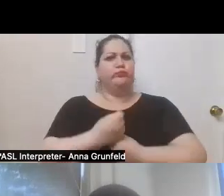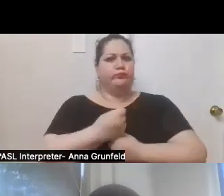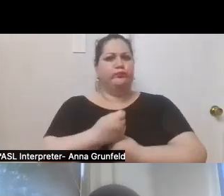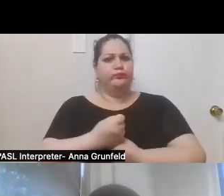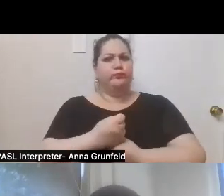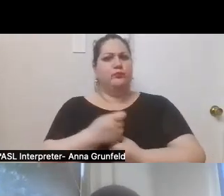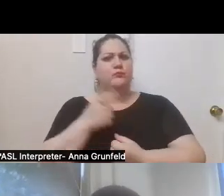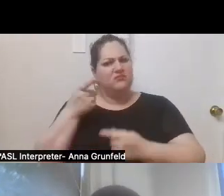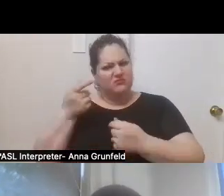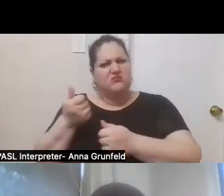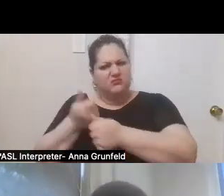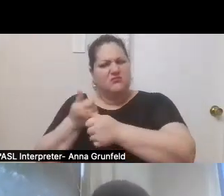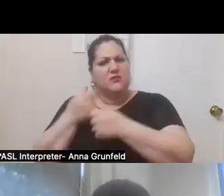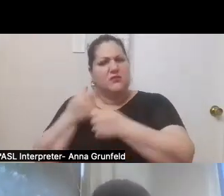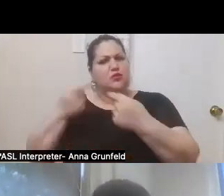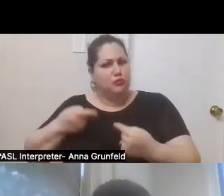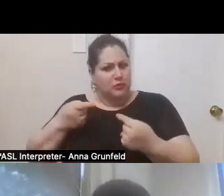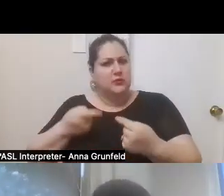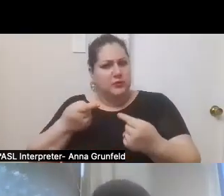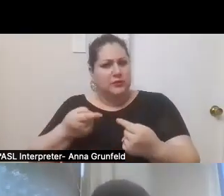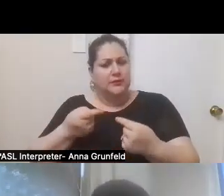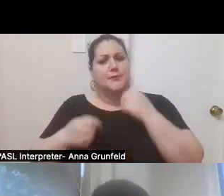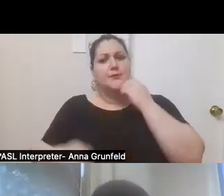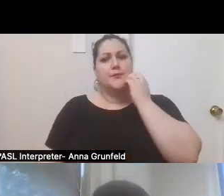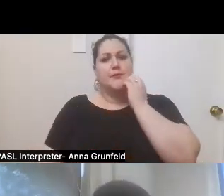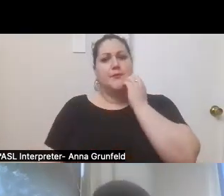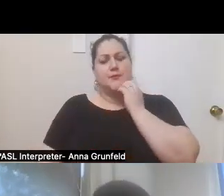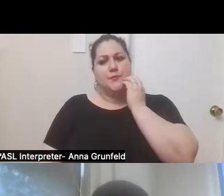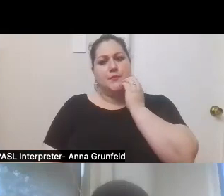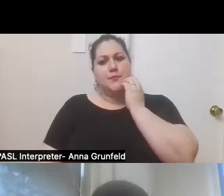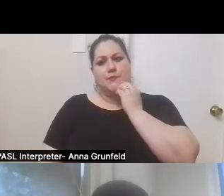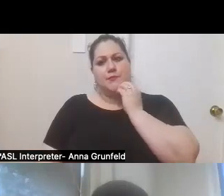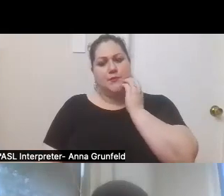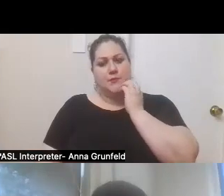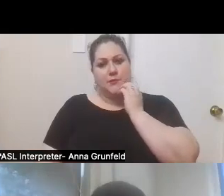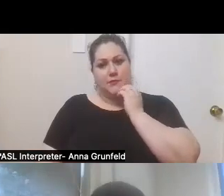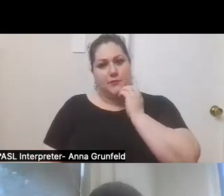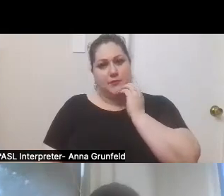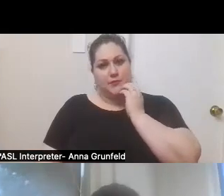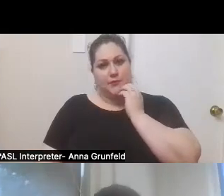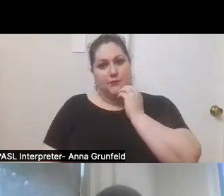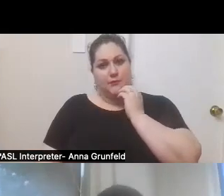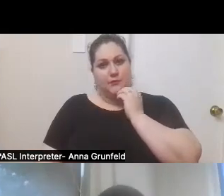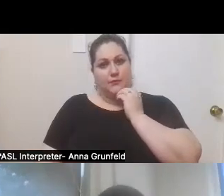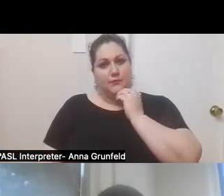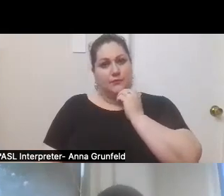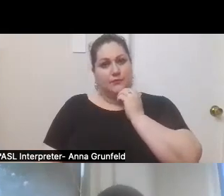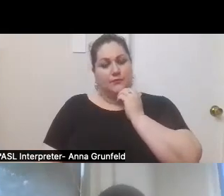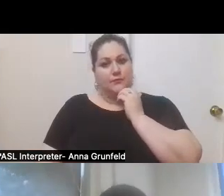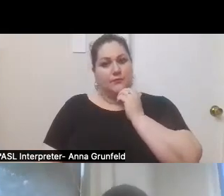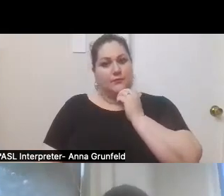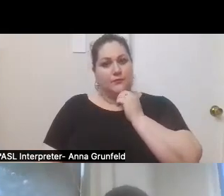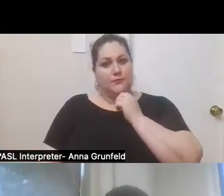And, and to, and to, to give him that, that,